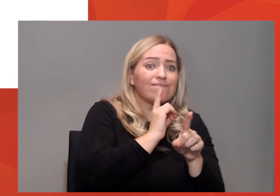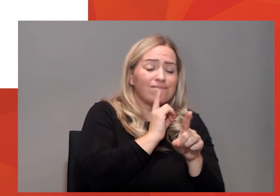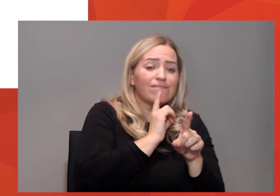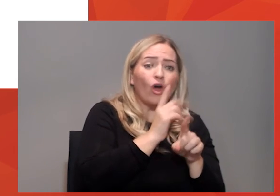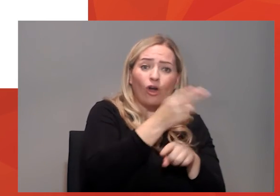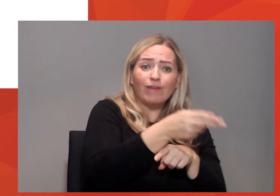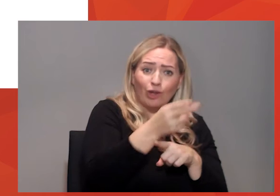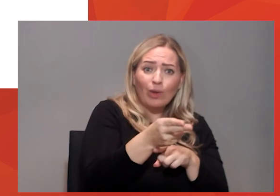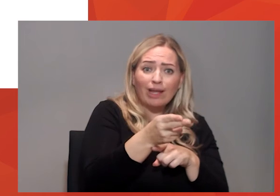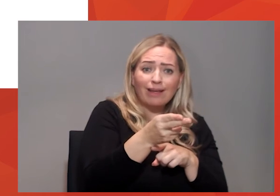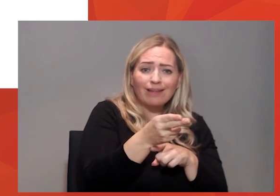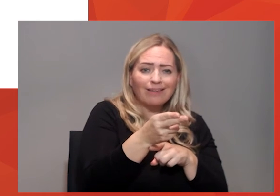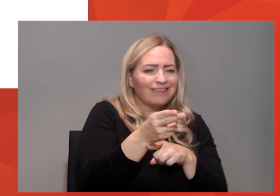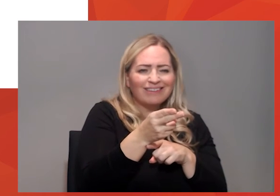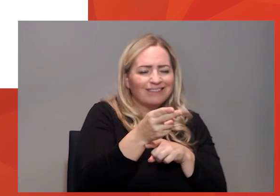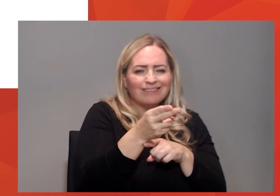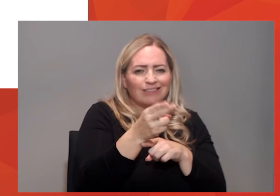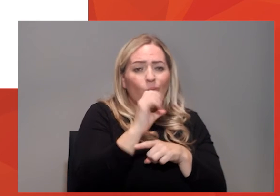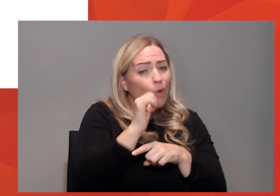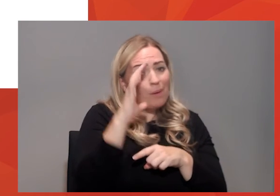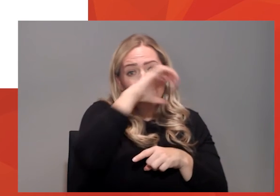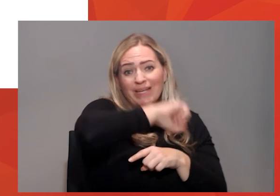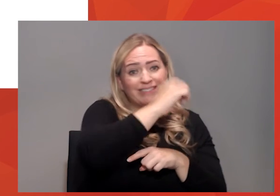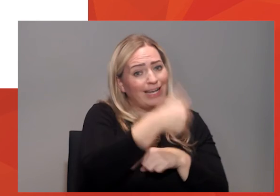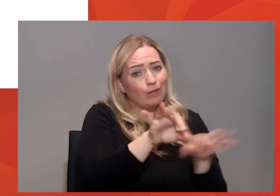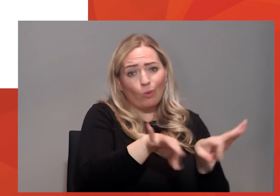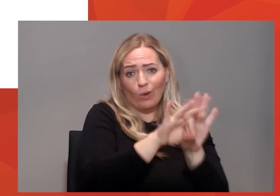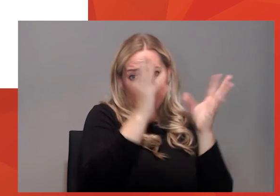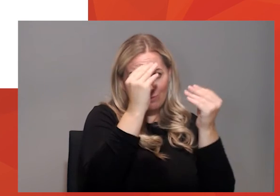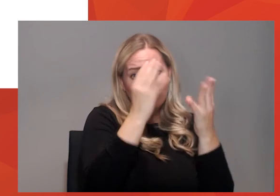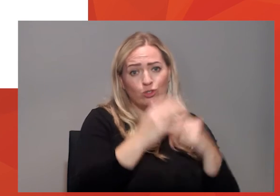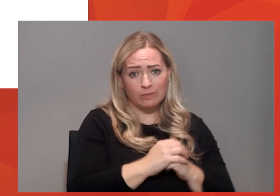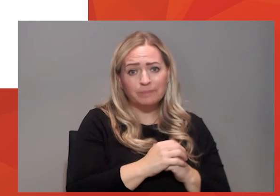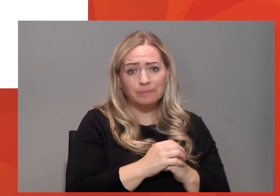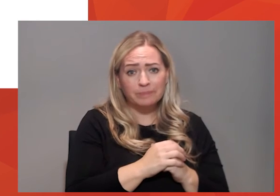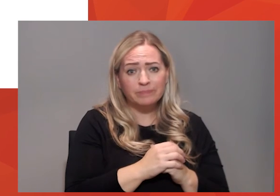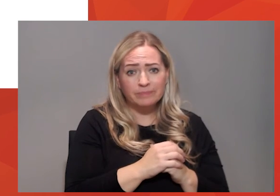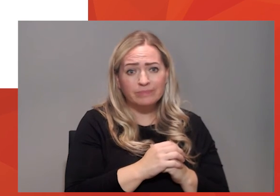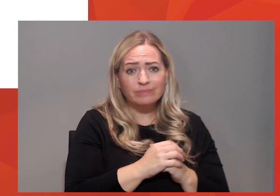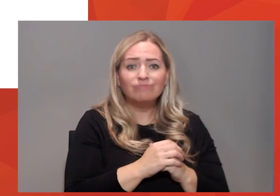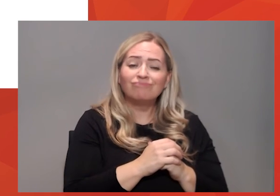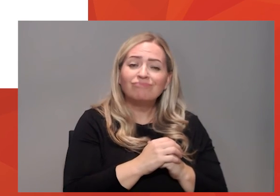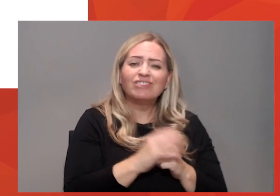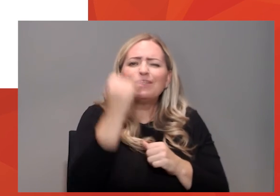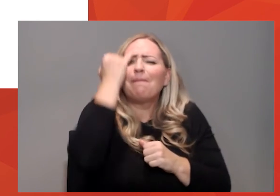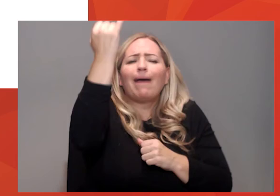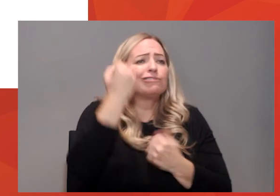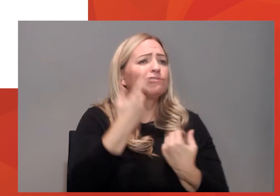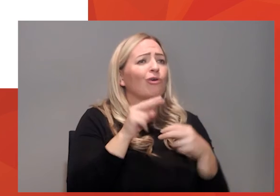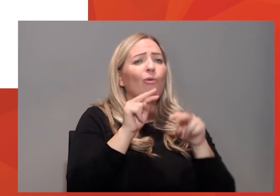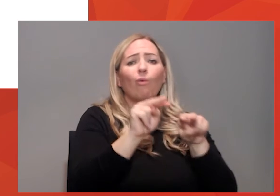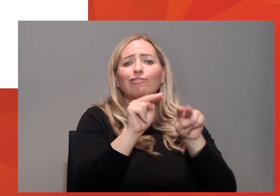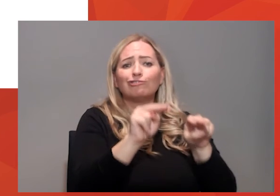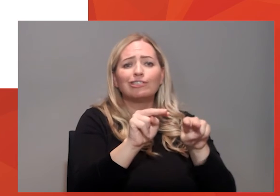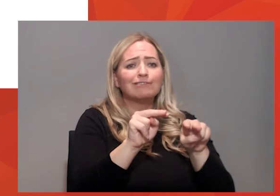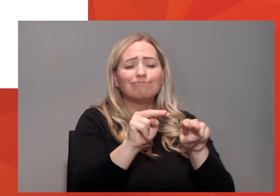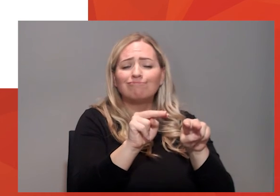hard of hearing will not miss any important information. Just imagine you're watching Ah